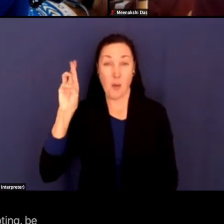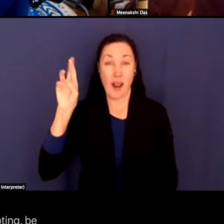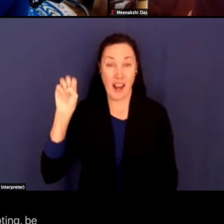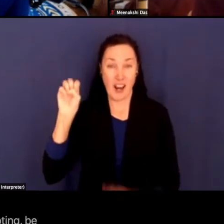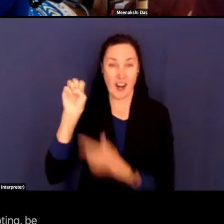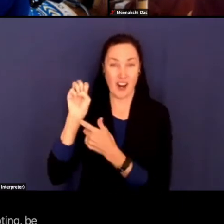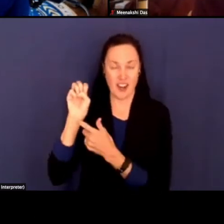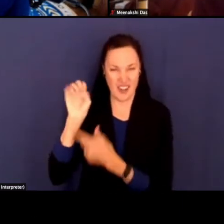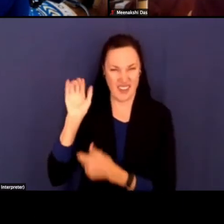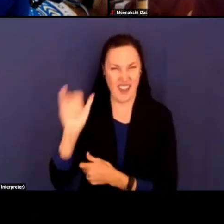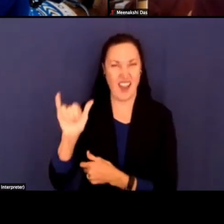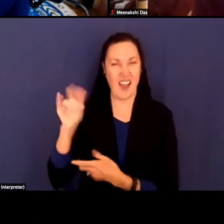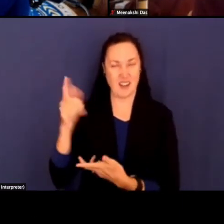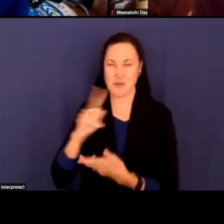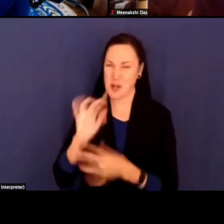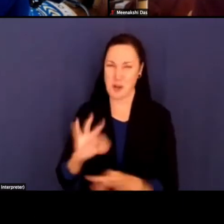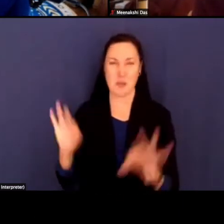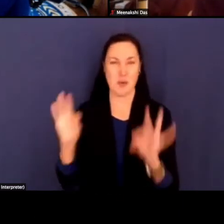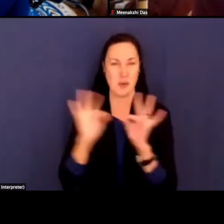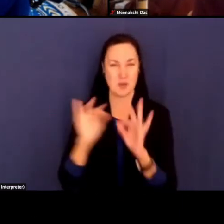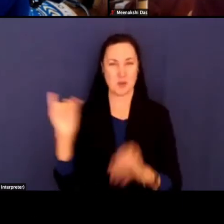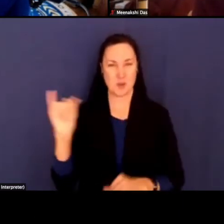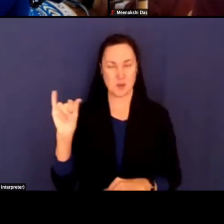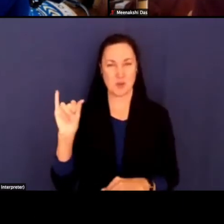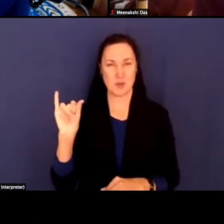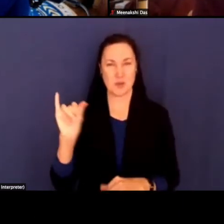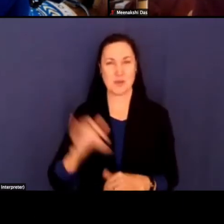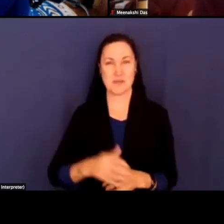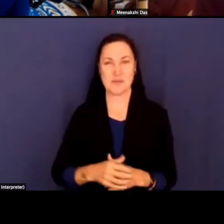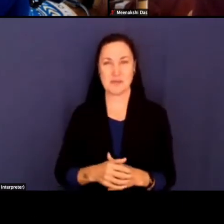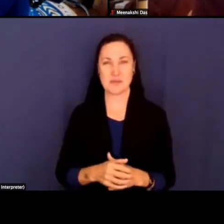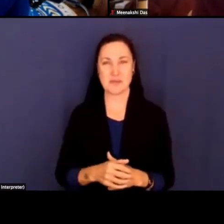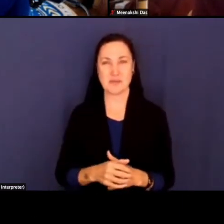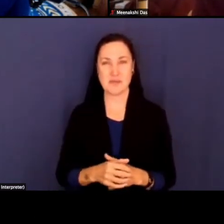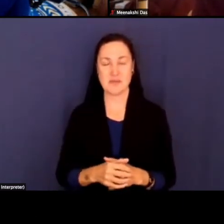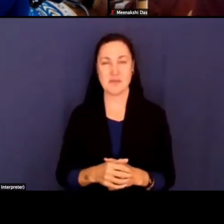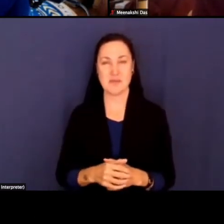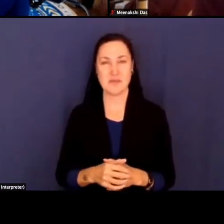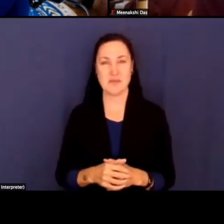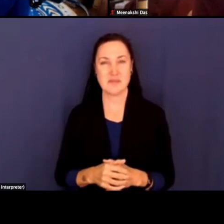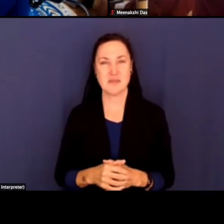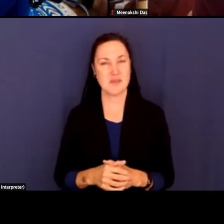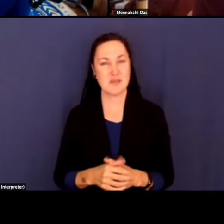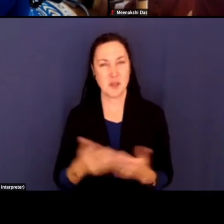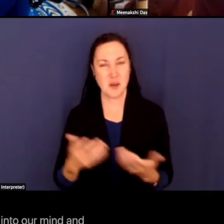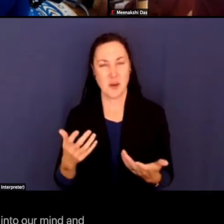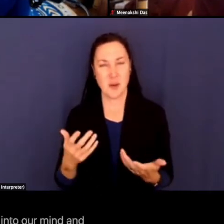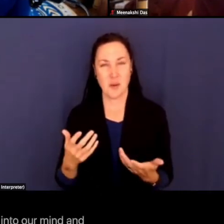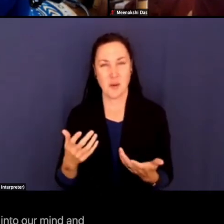and everything one can do, we are really, by virtue of awareness, becoming more inclusive.